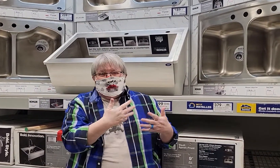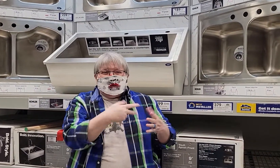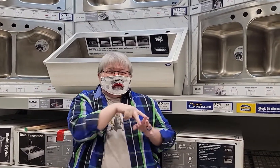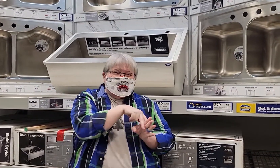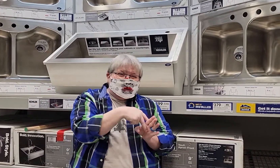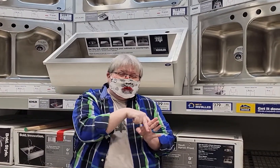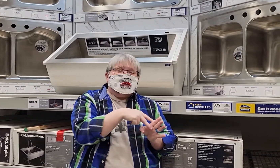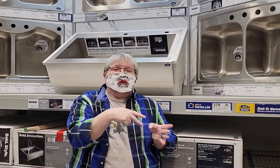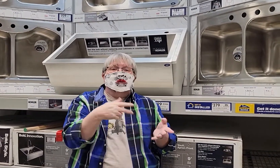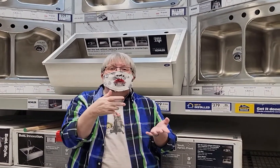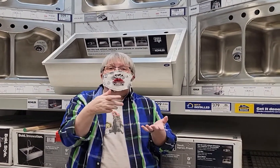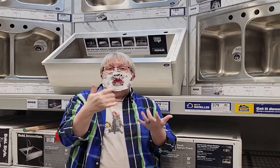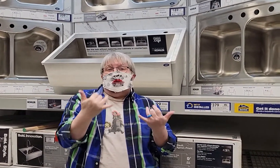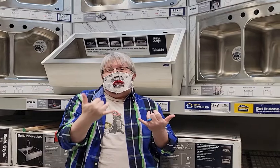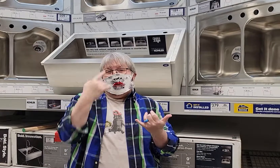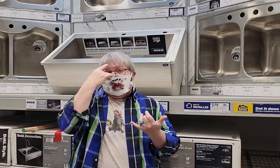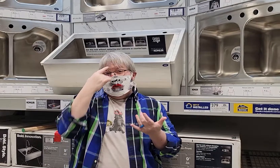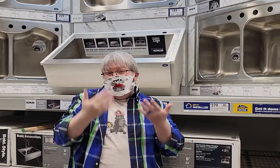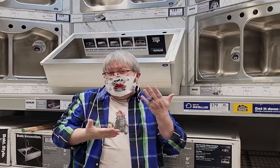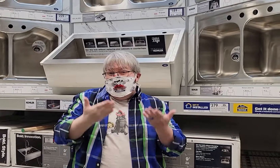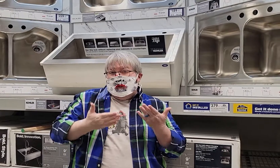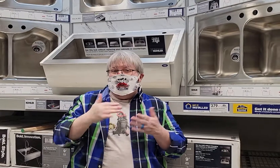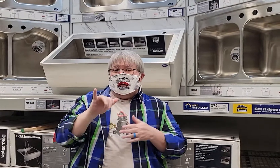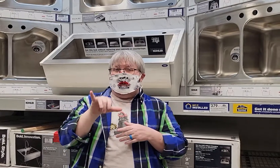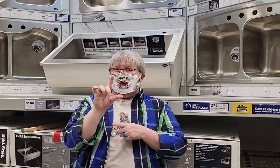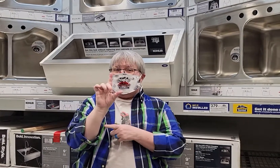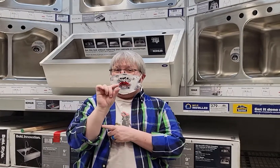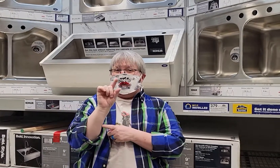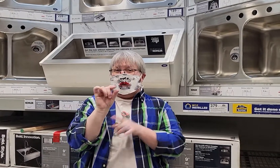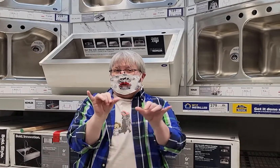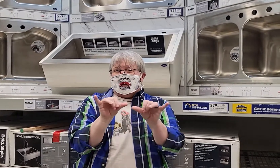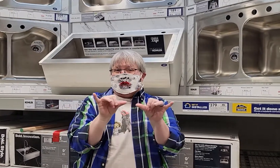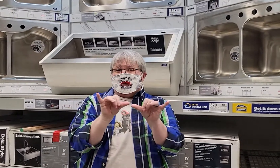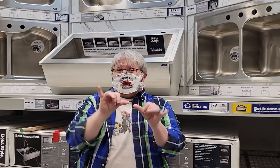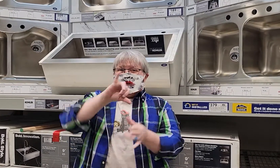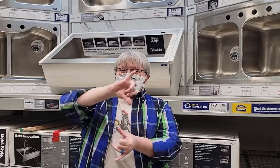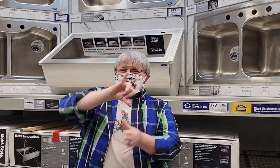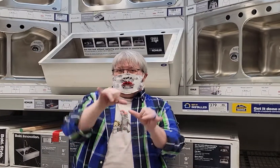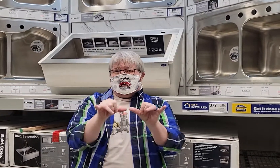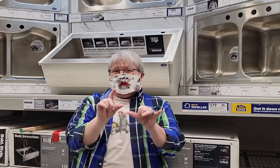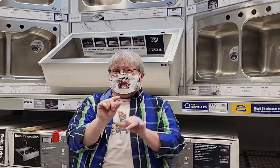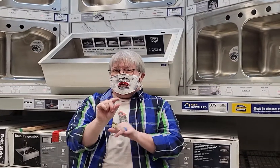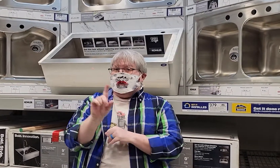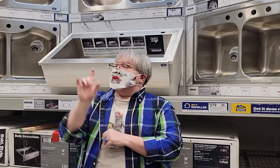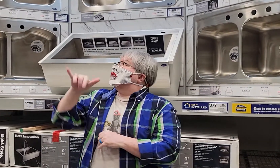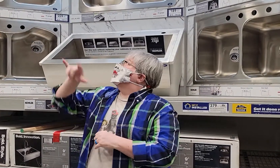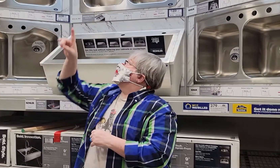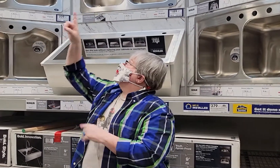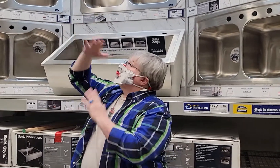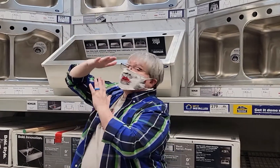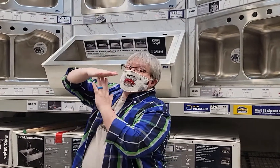we're on the fence? So now we're thinking maybe this 20 by 20 it's up here at the top.